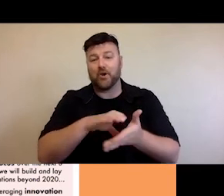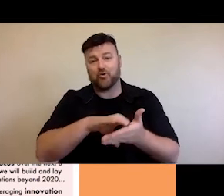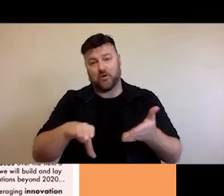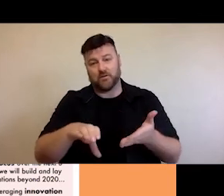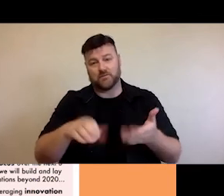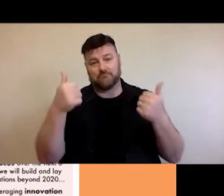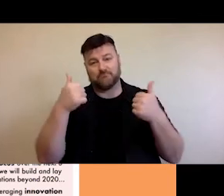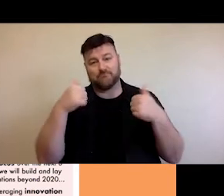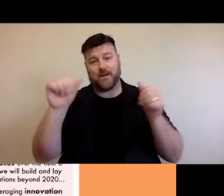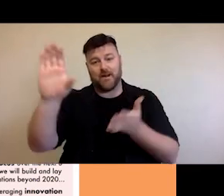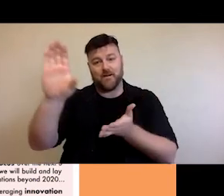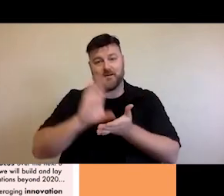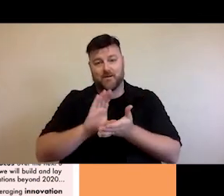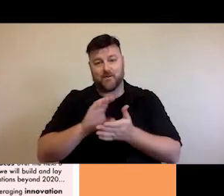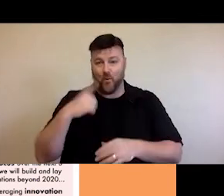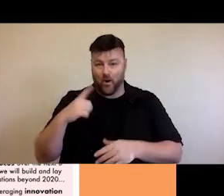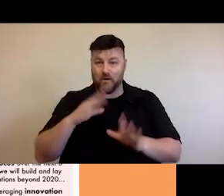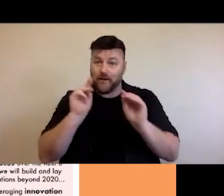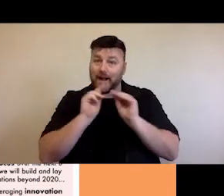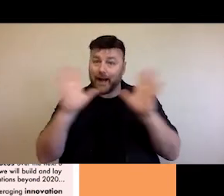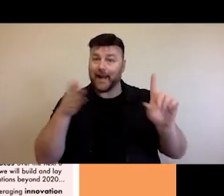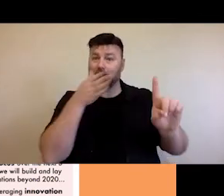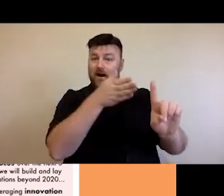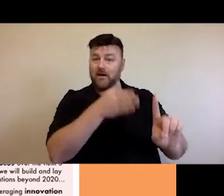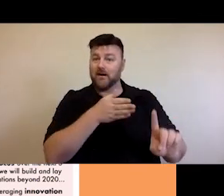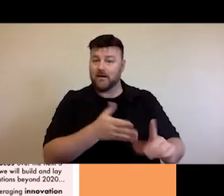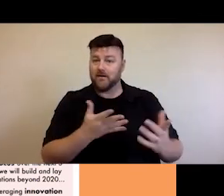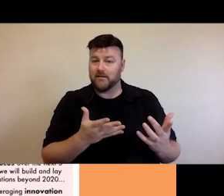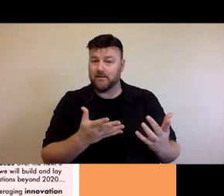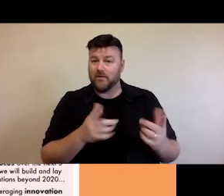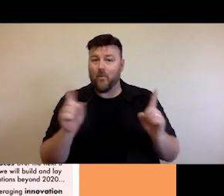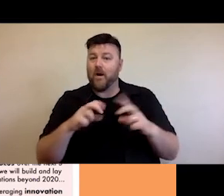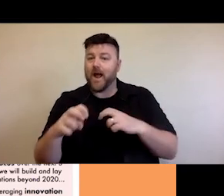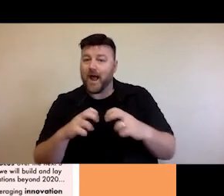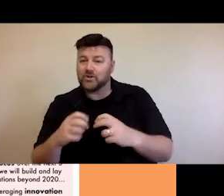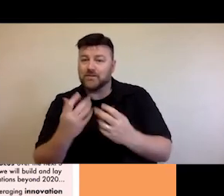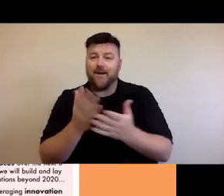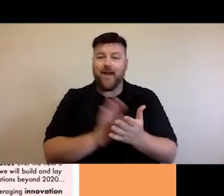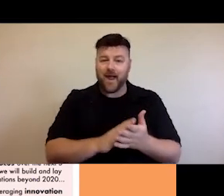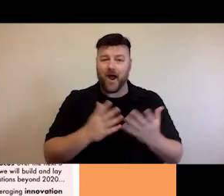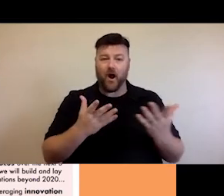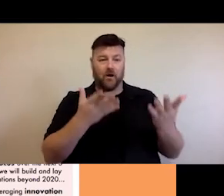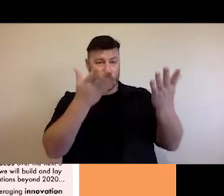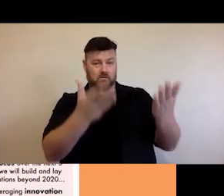achieve, how they were going to go about doing it, and what actions they were going to do to achieve it. Again, a plan developed under